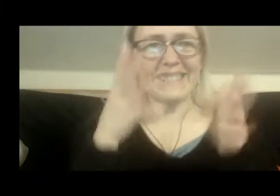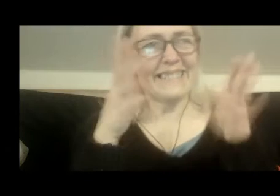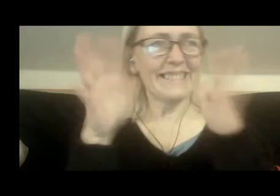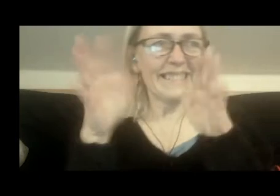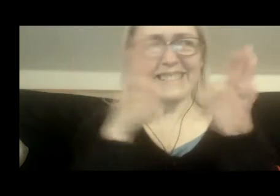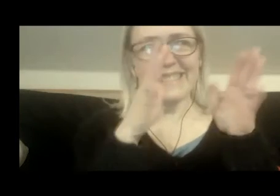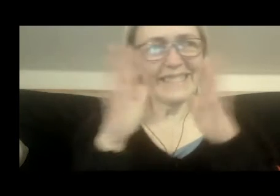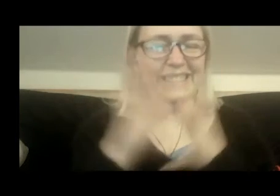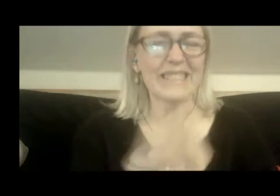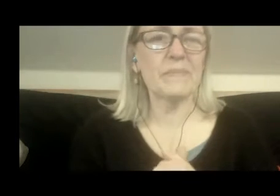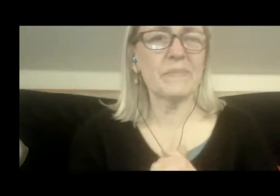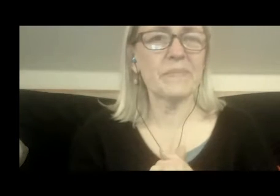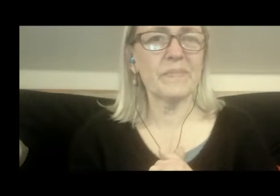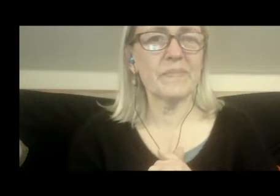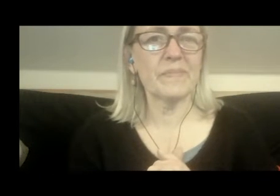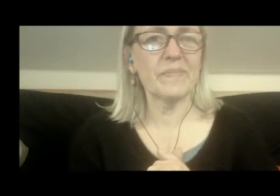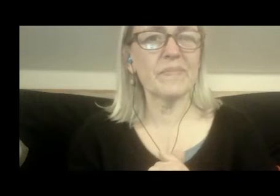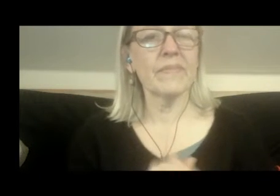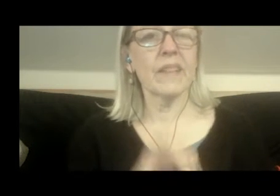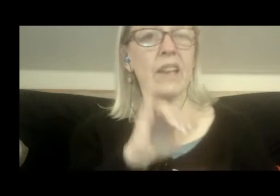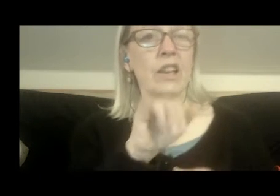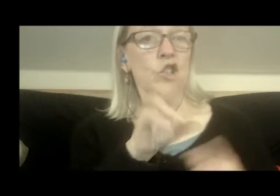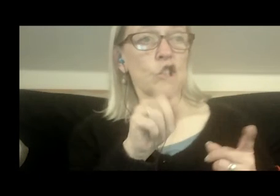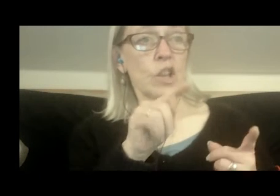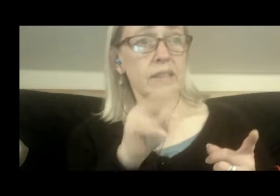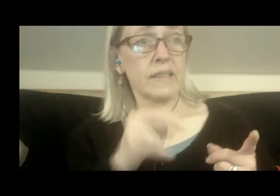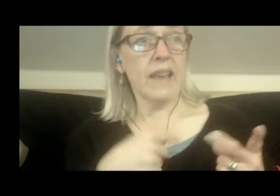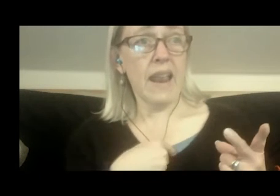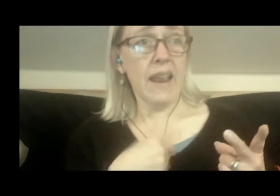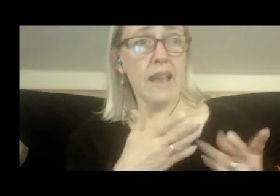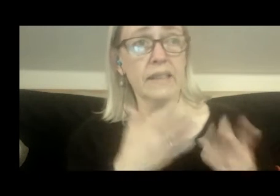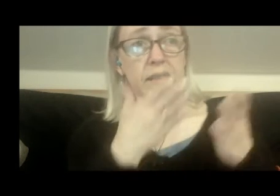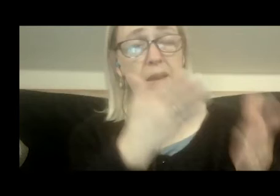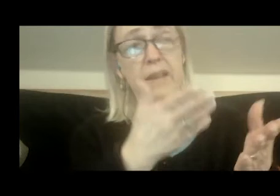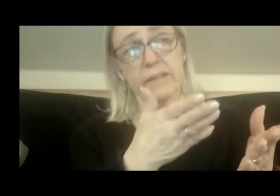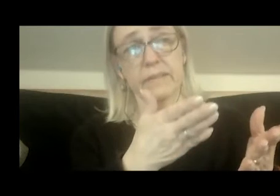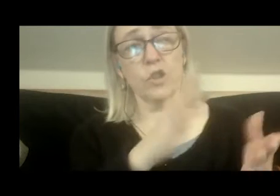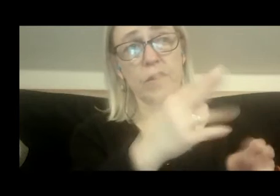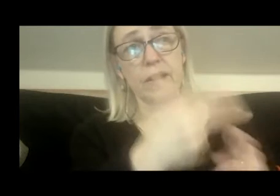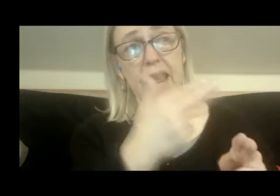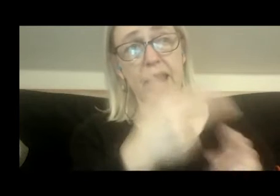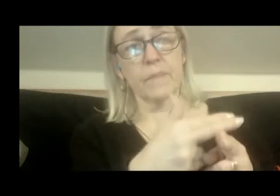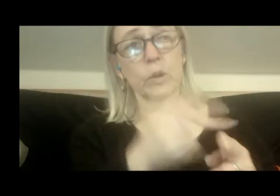Jess and I submitted to the Excellence Award committee a recommendation that you received the Environmental Stewardship Award,